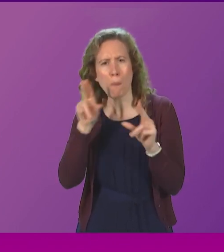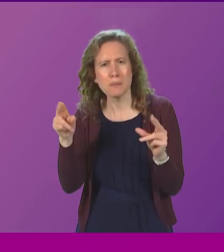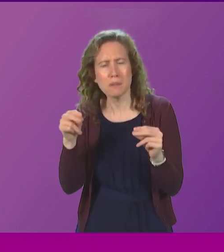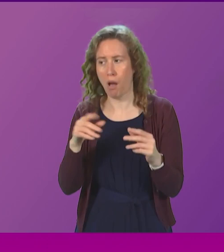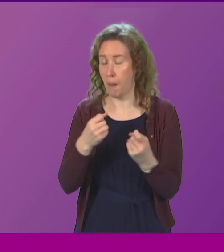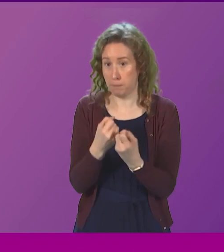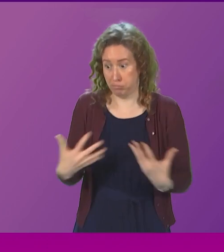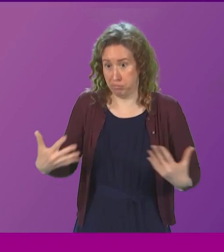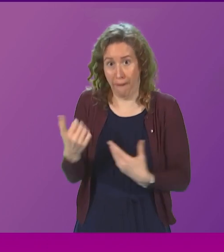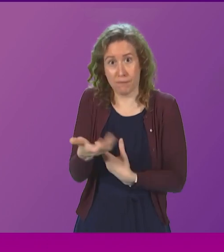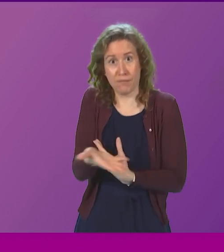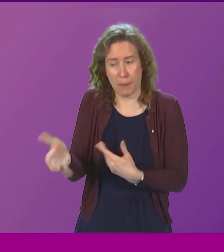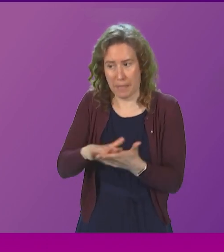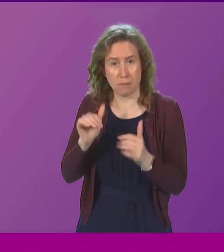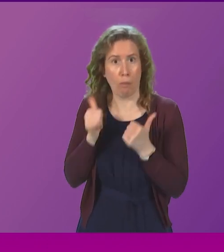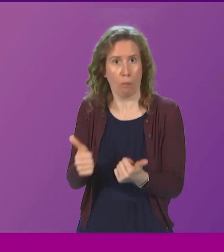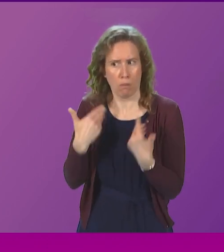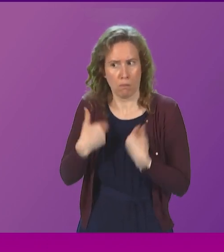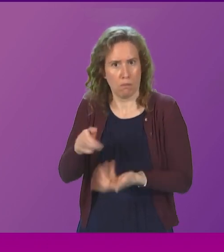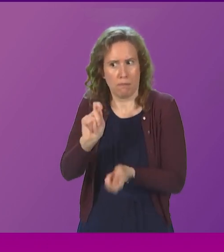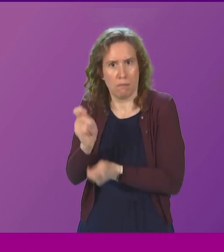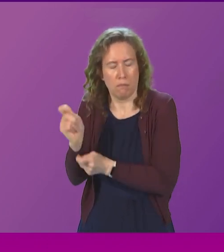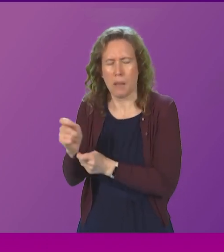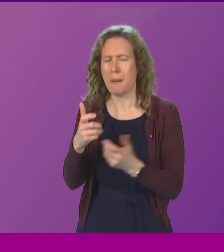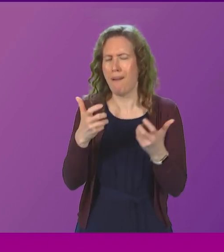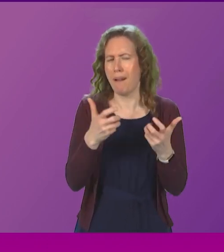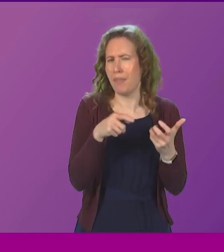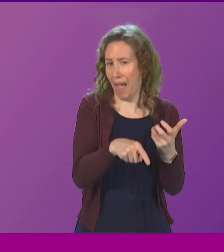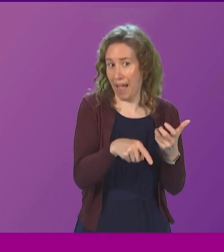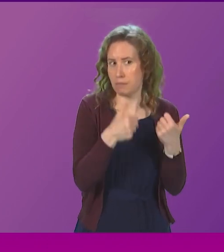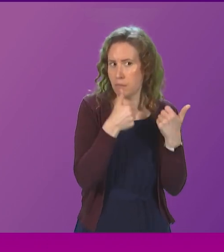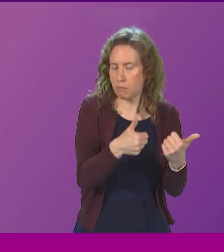How will the sustained success of Lamlash bay’s no-take zone be taken on board in